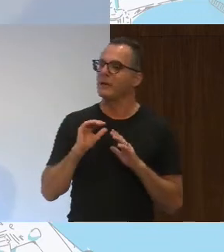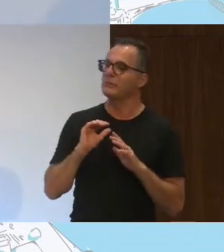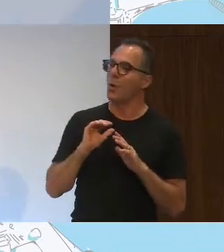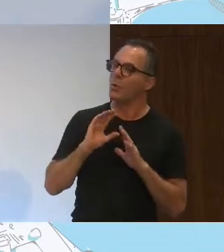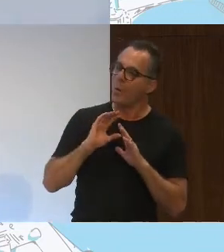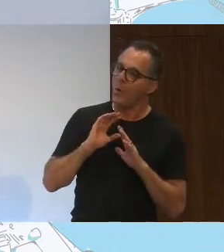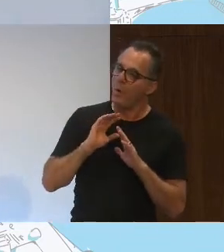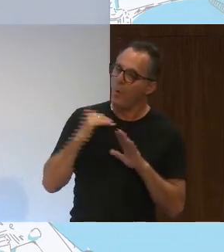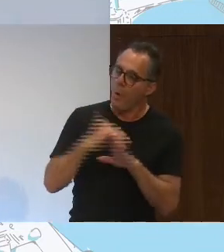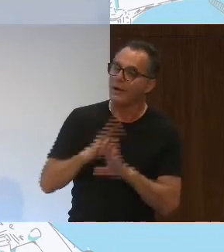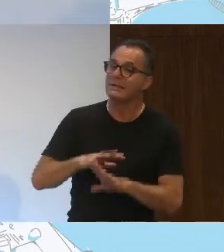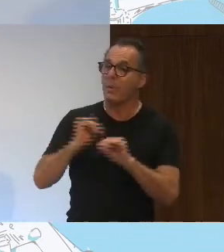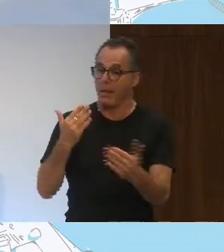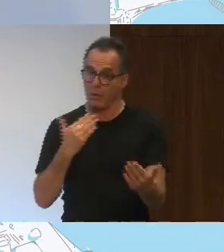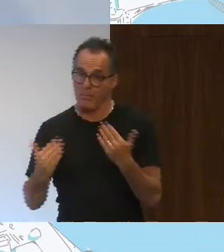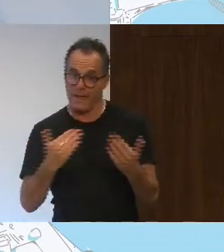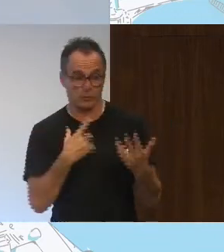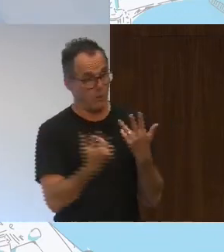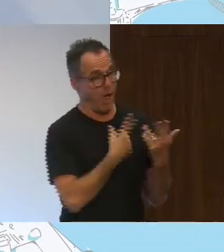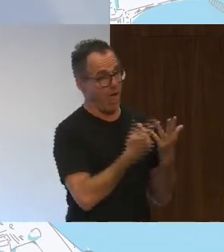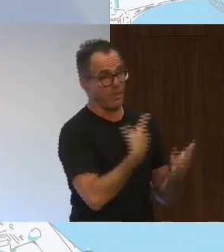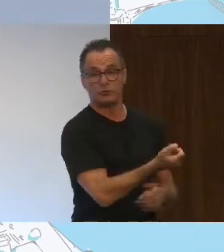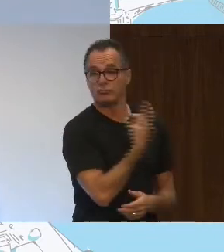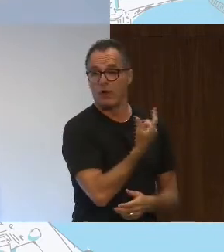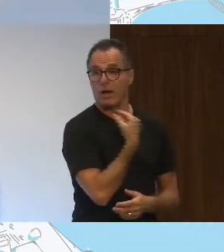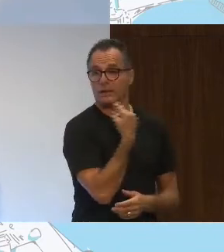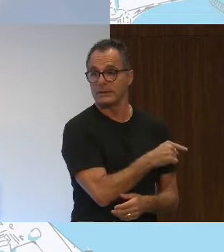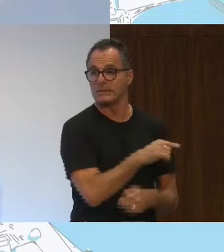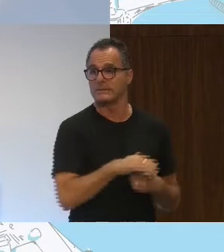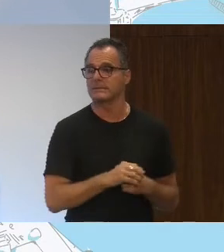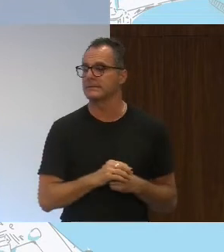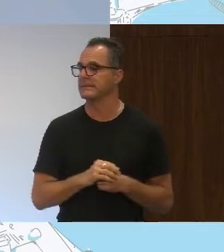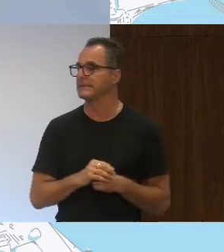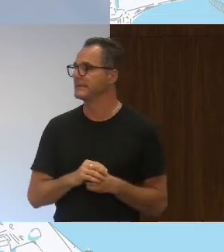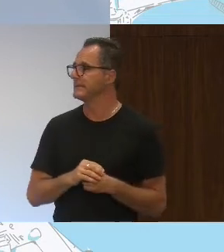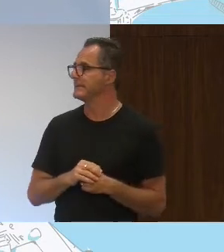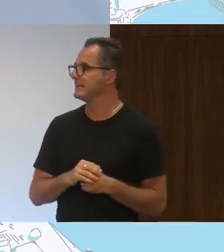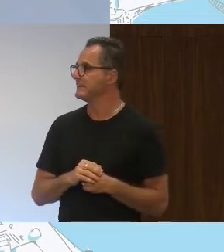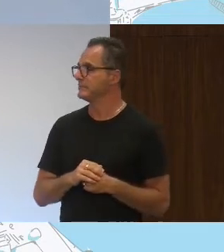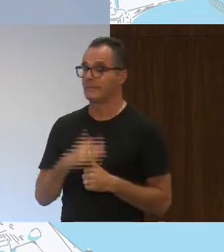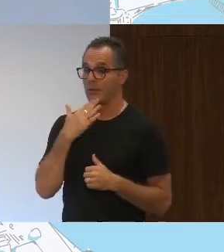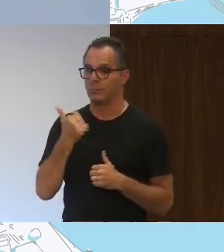some of the drugs that you you know, you need to need to be prescribed. Okay. Thank you.